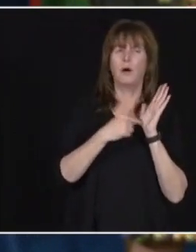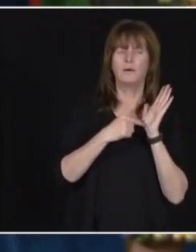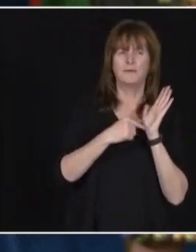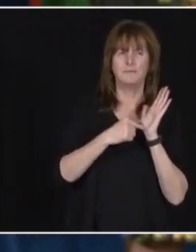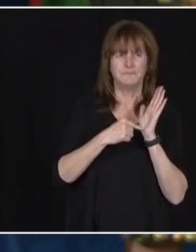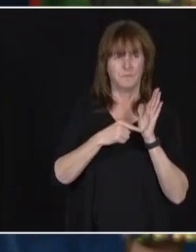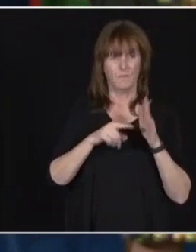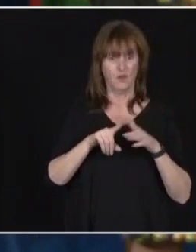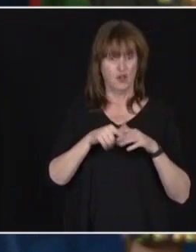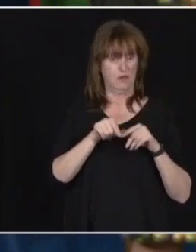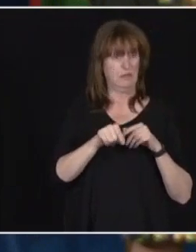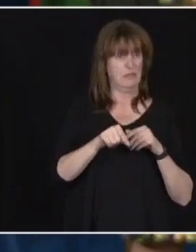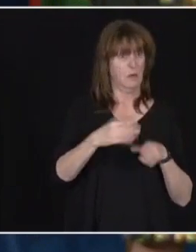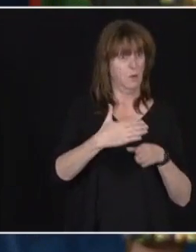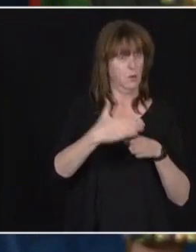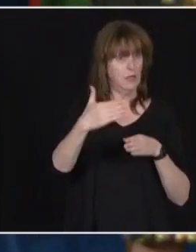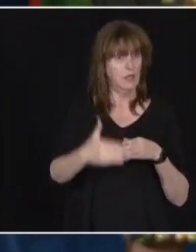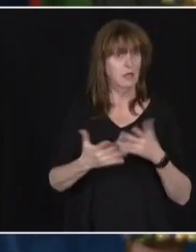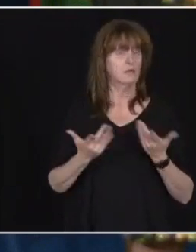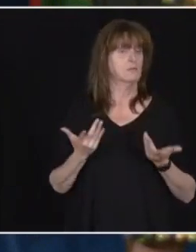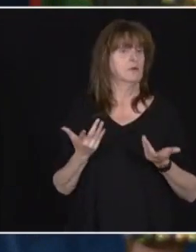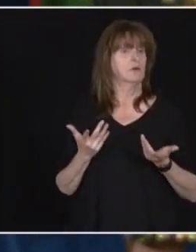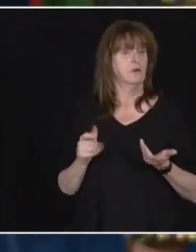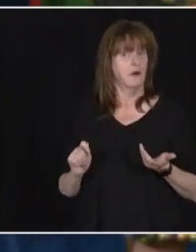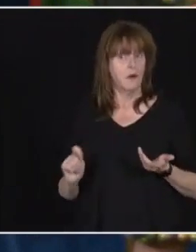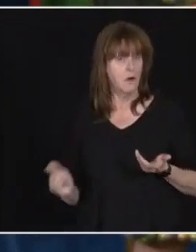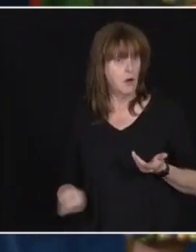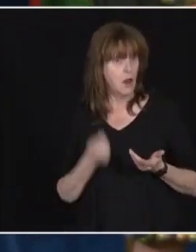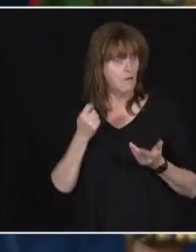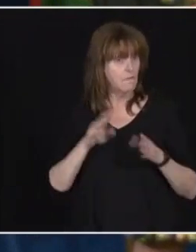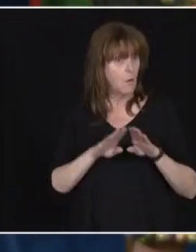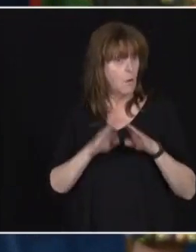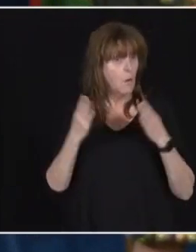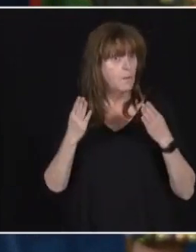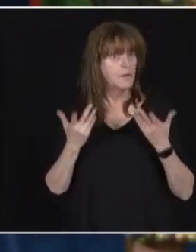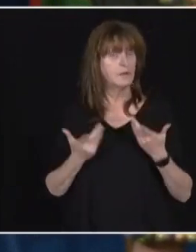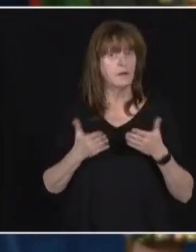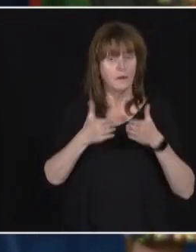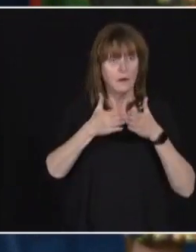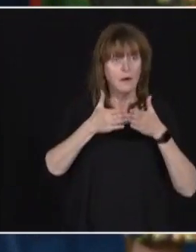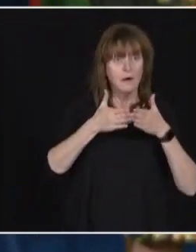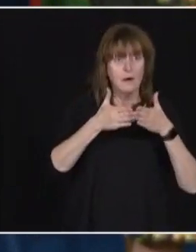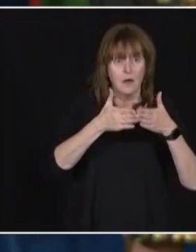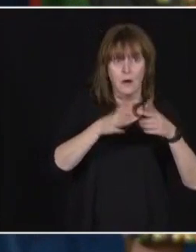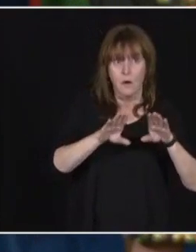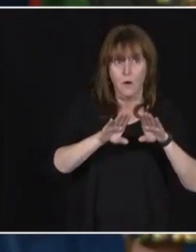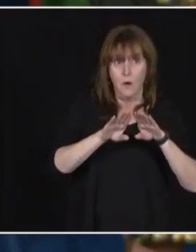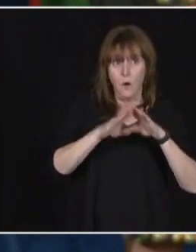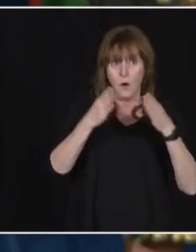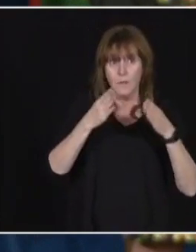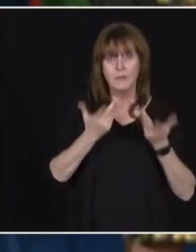this report that likely effective this weekend, golf courses will open, marinas, private parks and